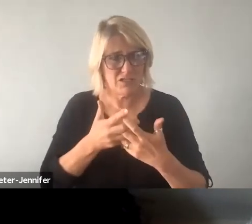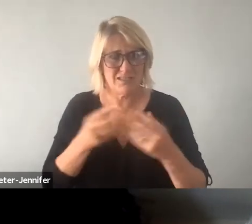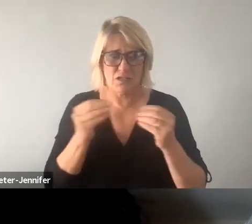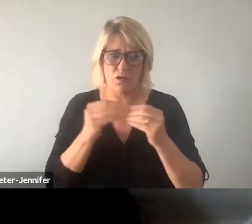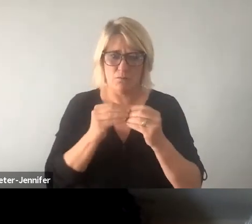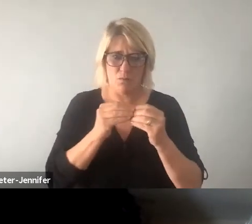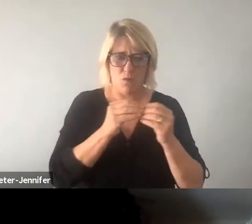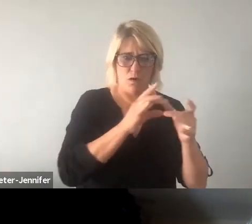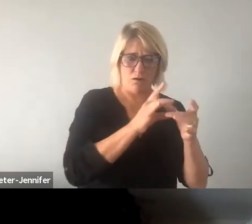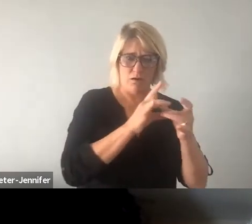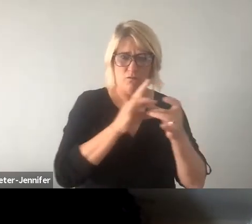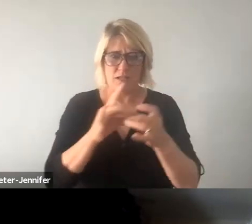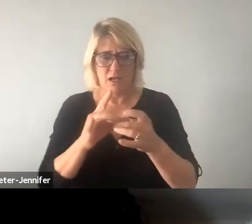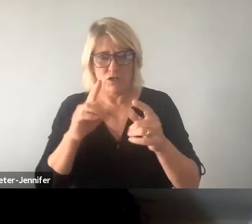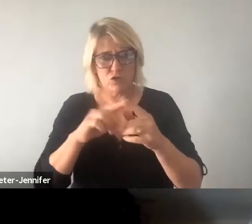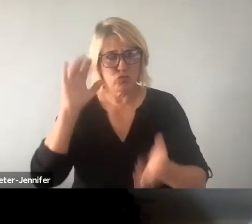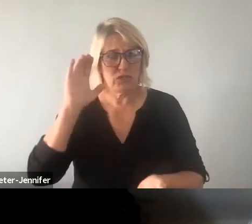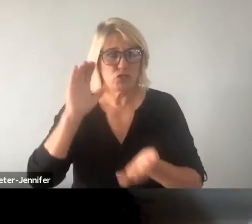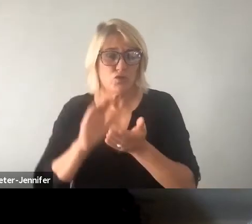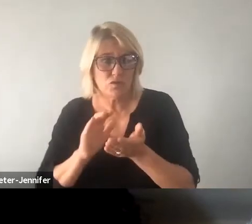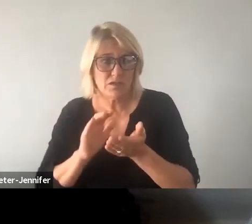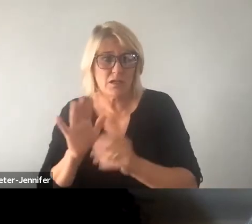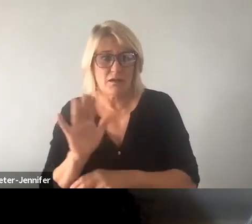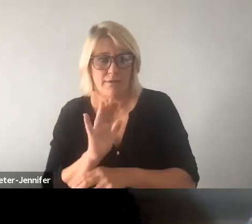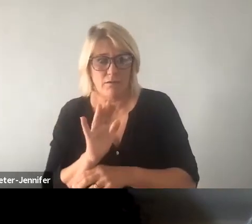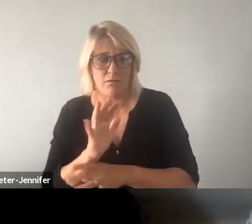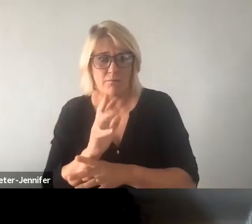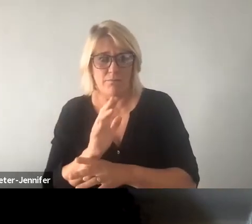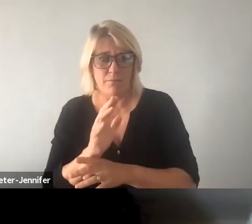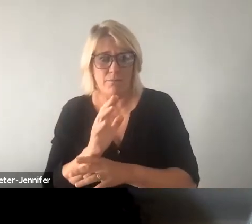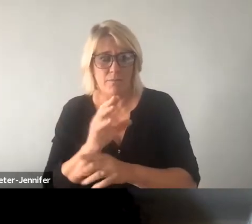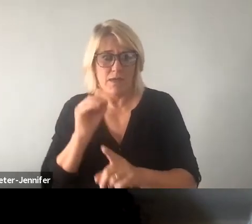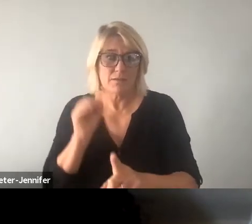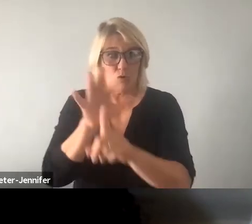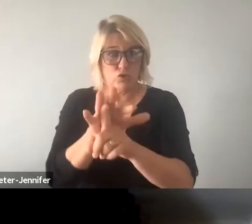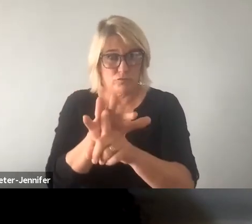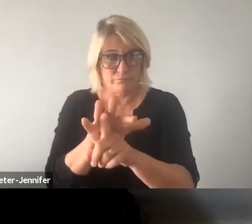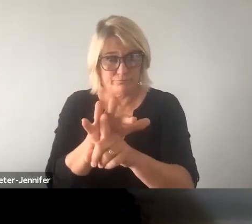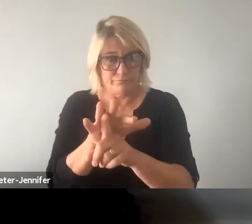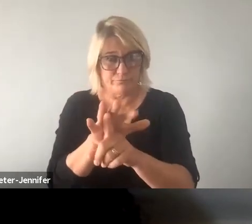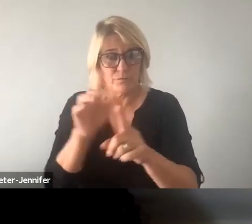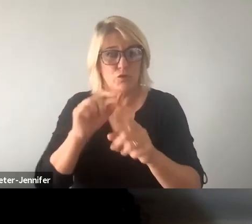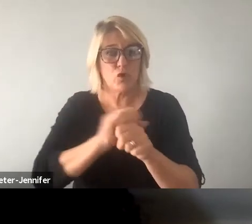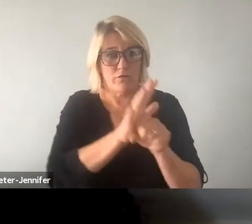really severe effects of COVID and they are often asking for accommodations